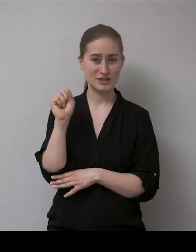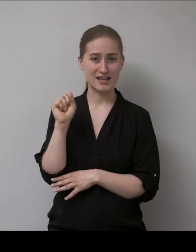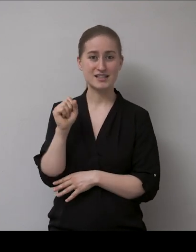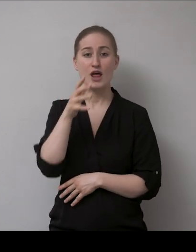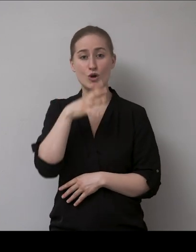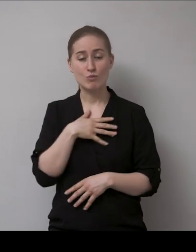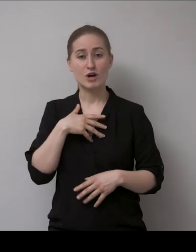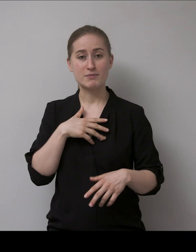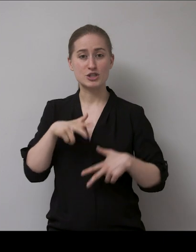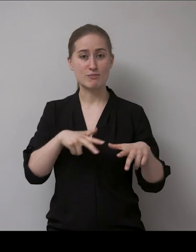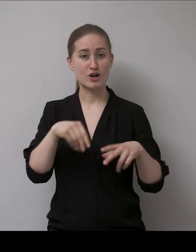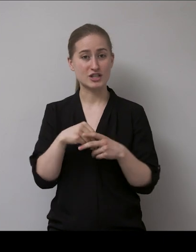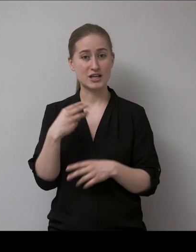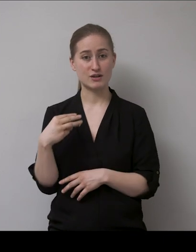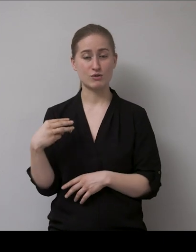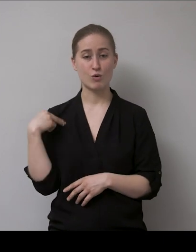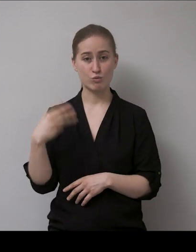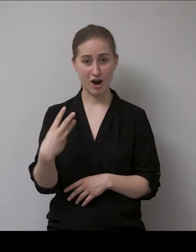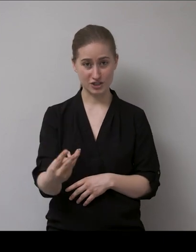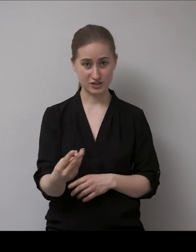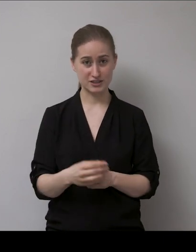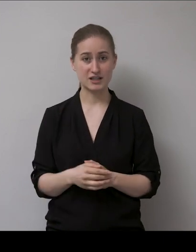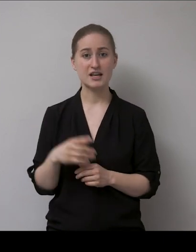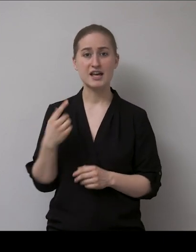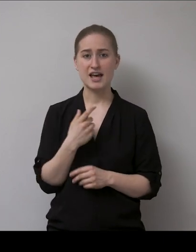and to publicly denounce attacks on those of Asian descent